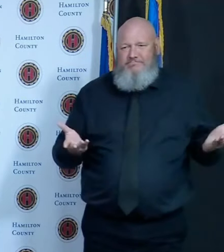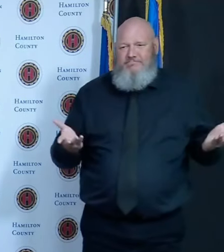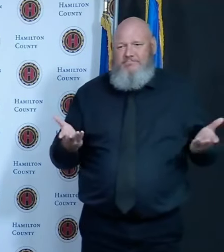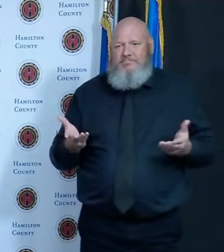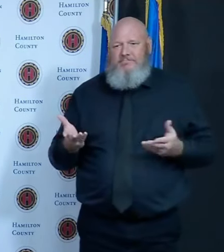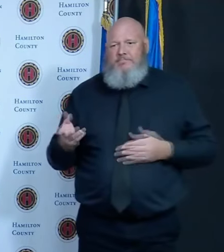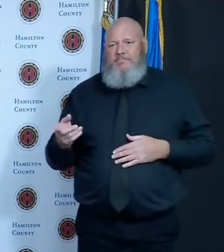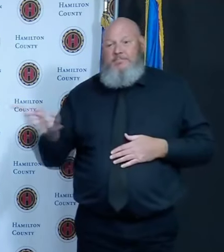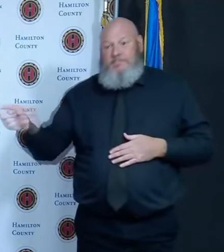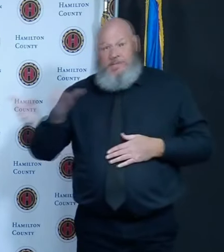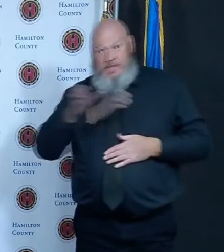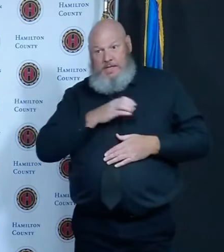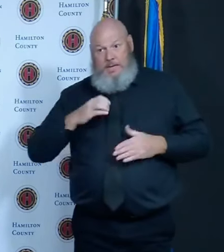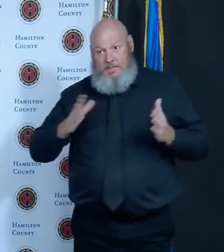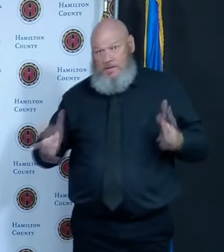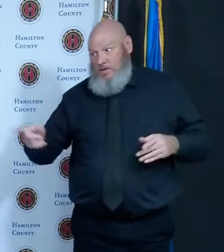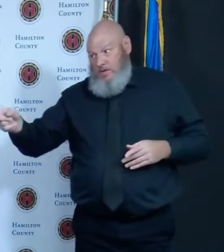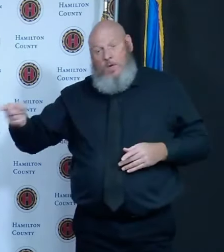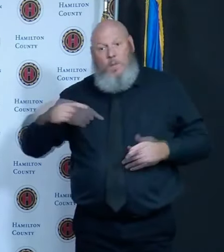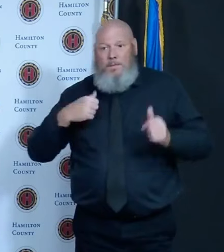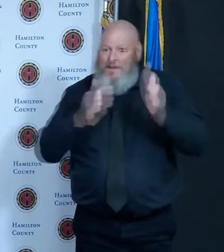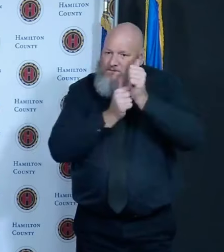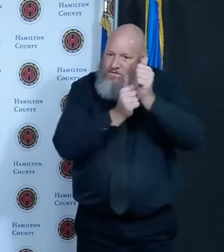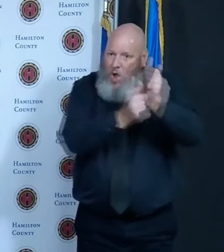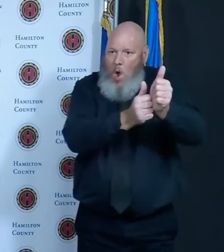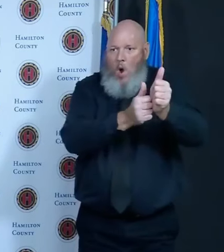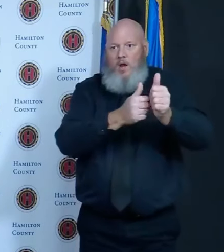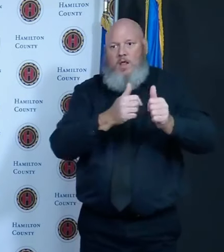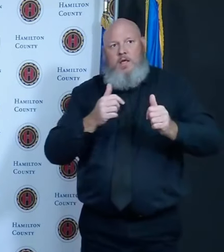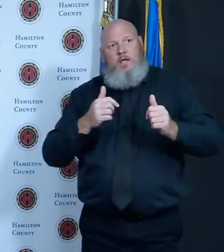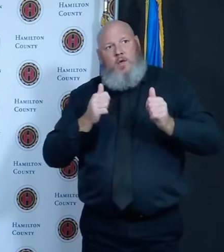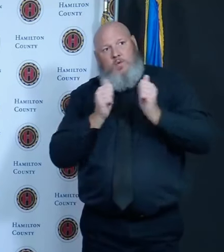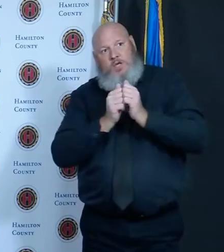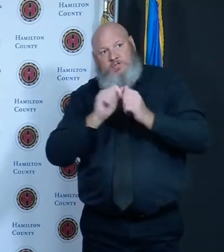from our health community Health Commissioner at the state level the